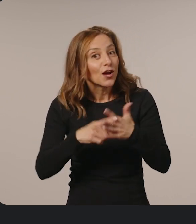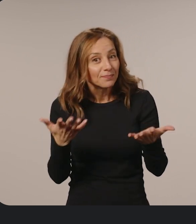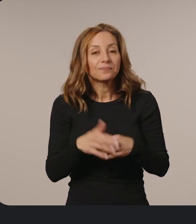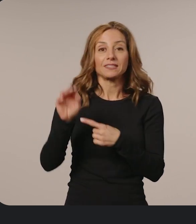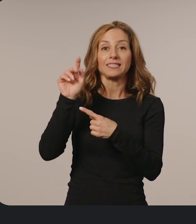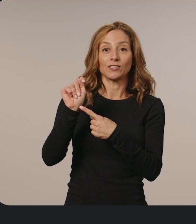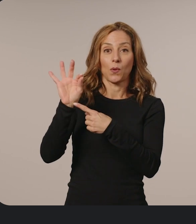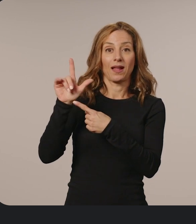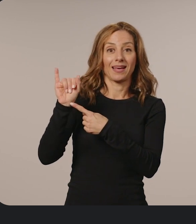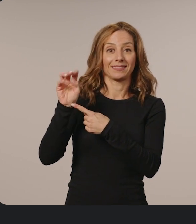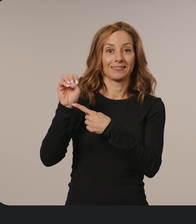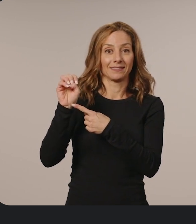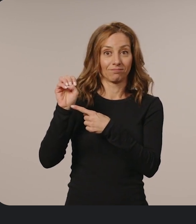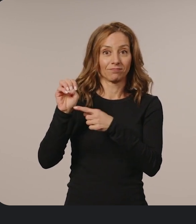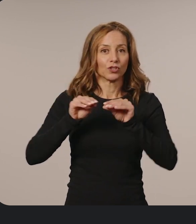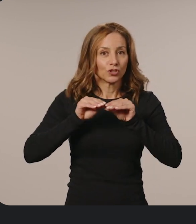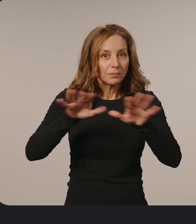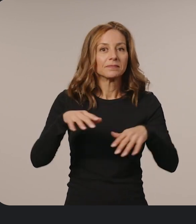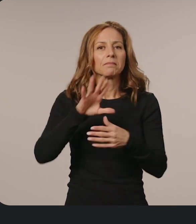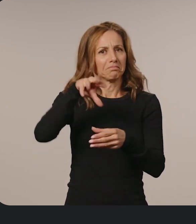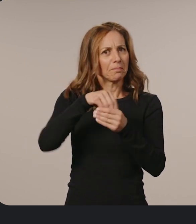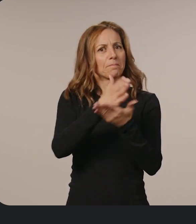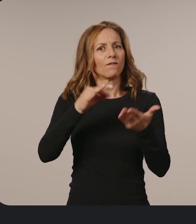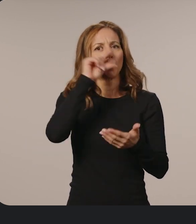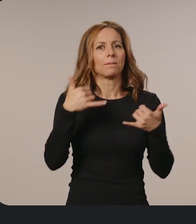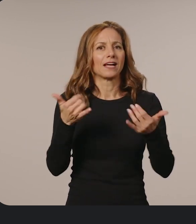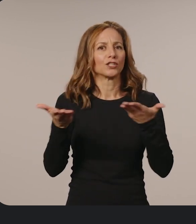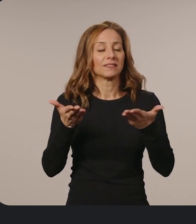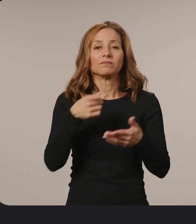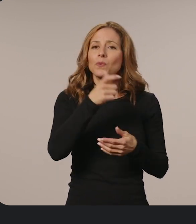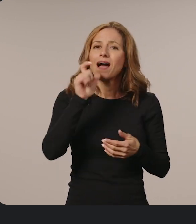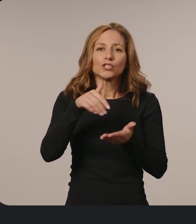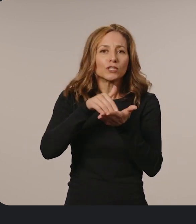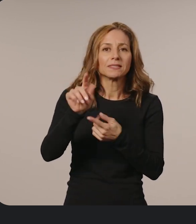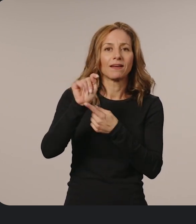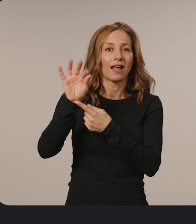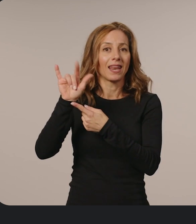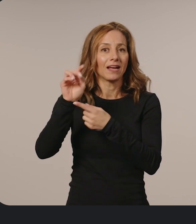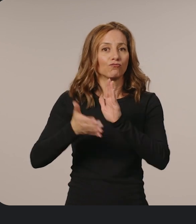easier and more powerful. To start with, TensorFlow Lite ships as part of Google Play services.